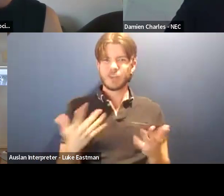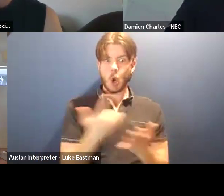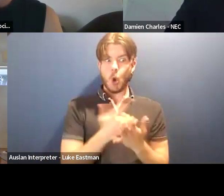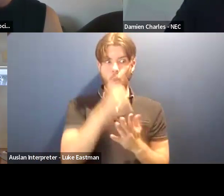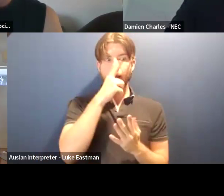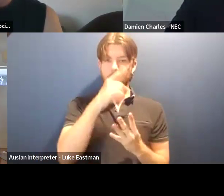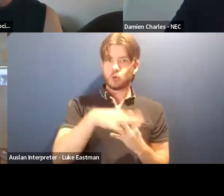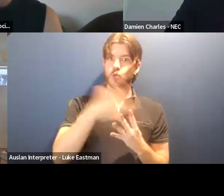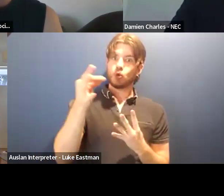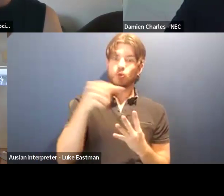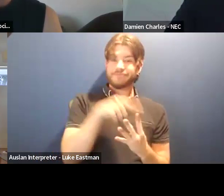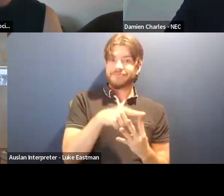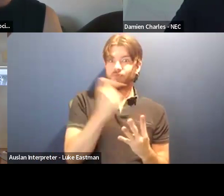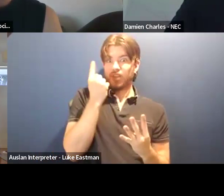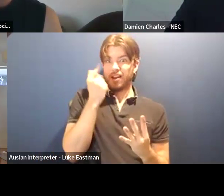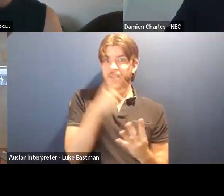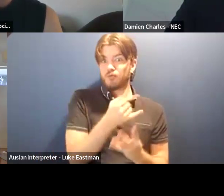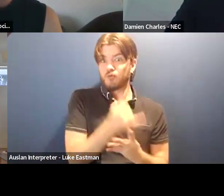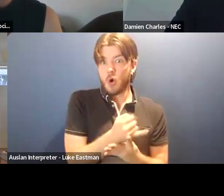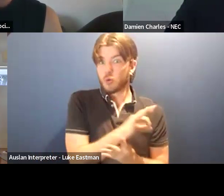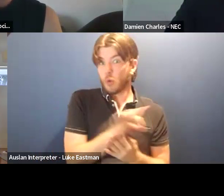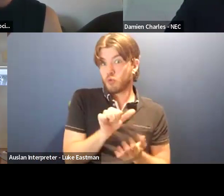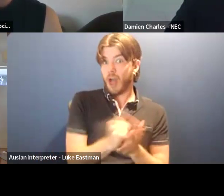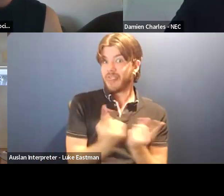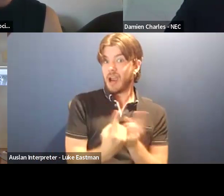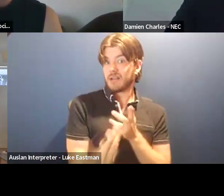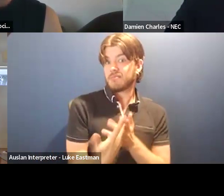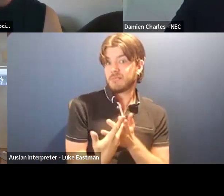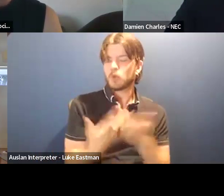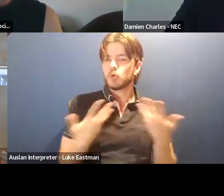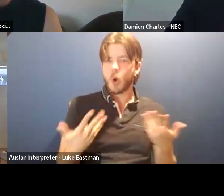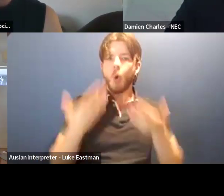about having that sort of openness I